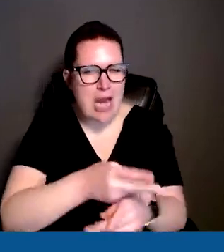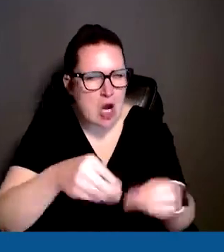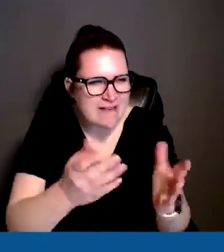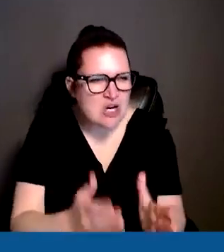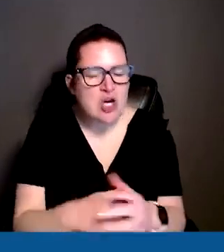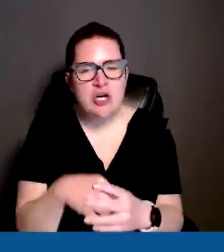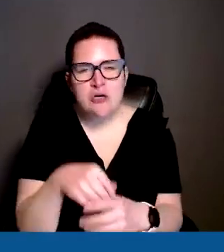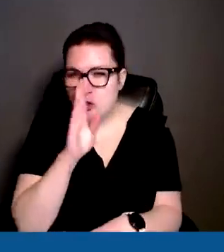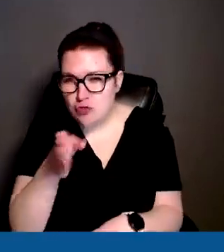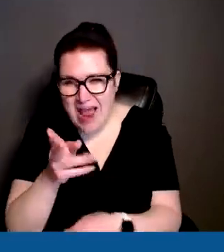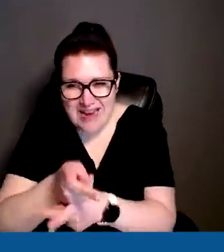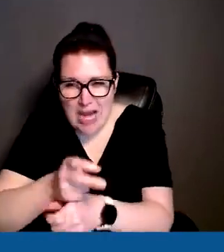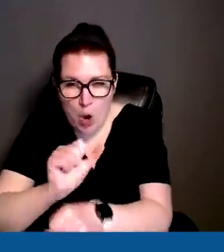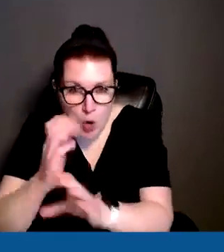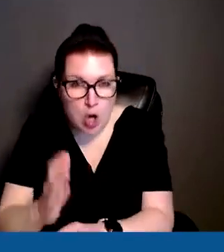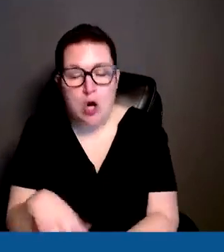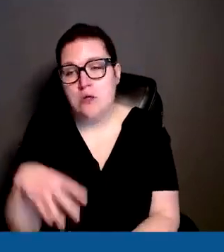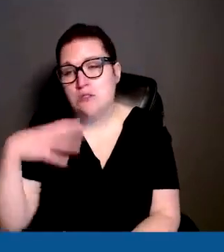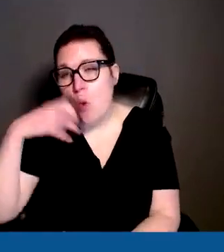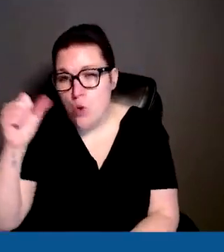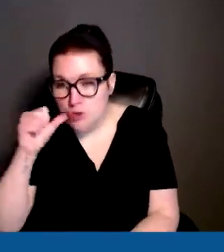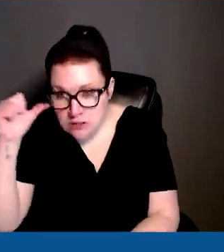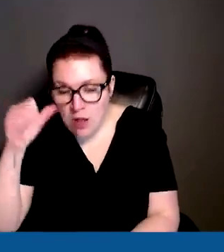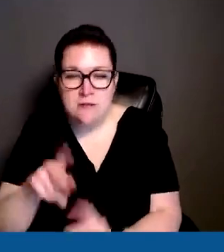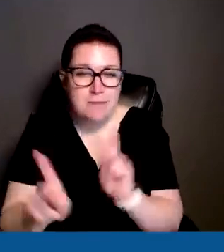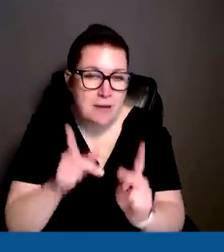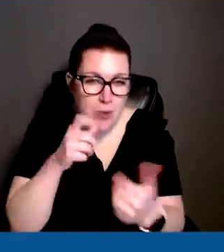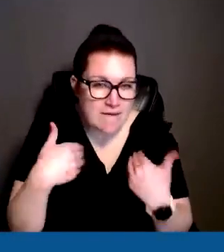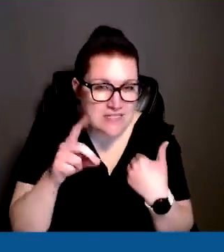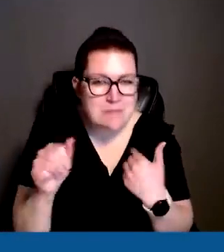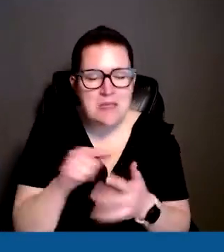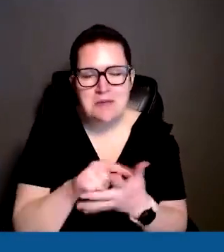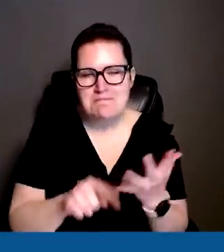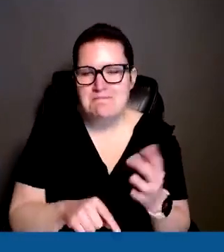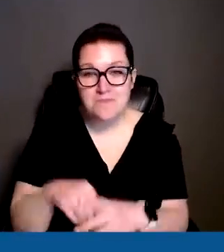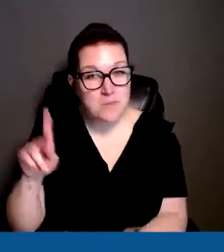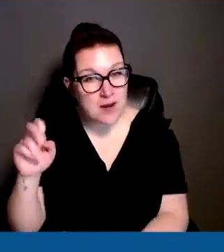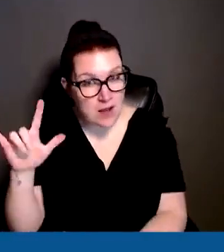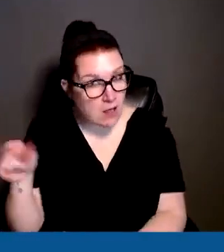direct care workers and older adults and people with disabilities. Kelly, did you want to say anything to close out?